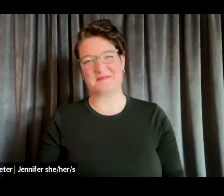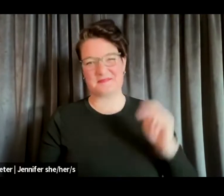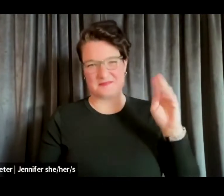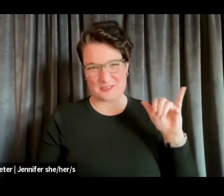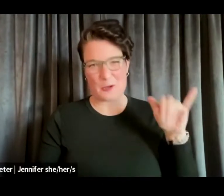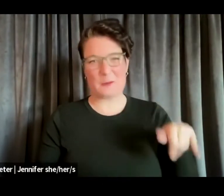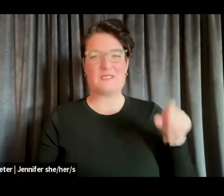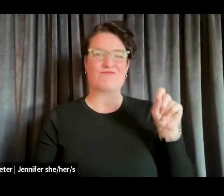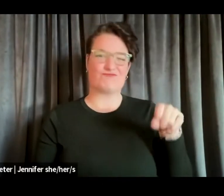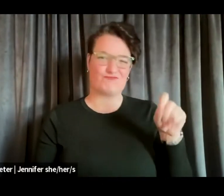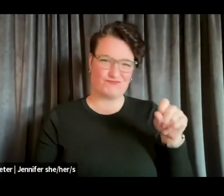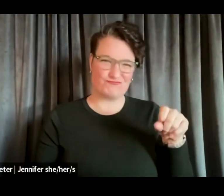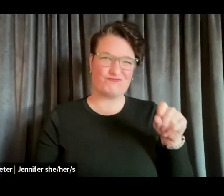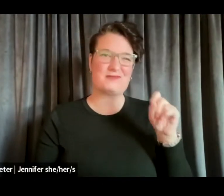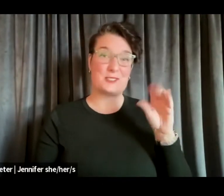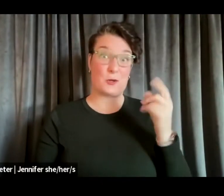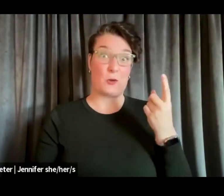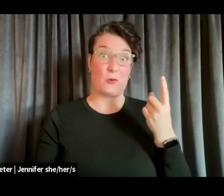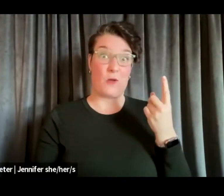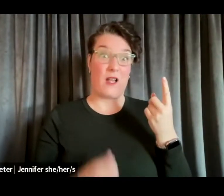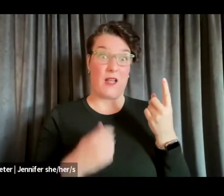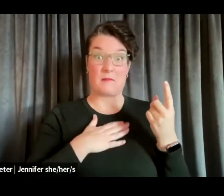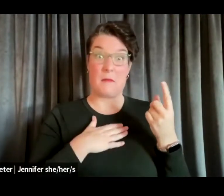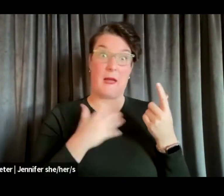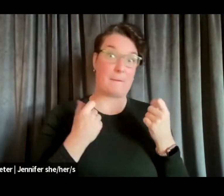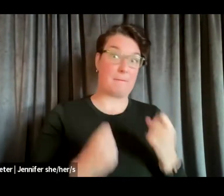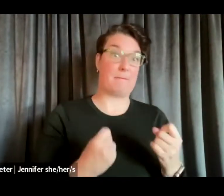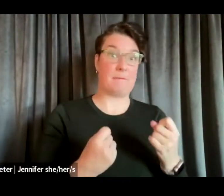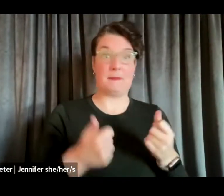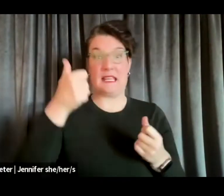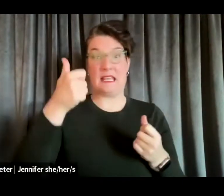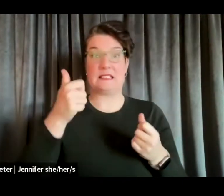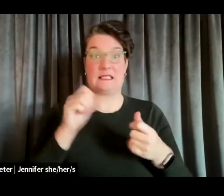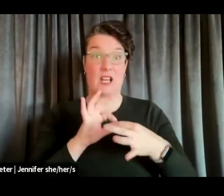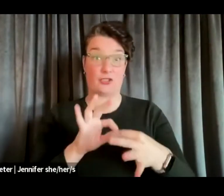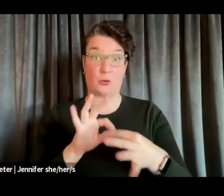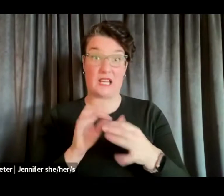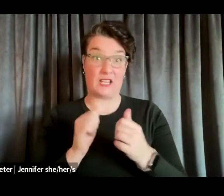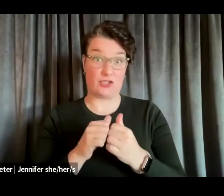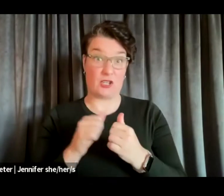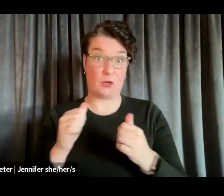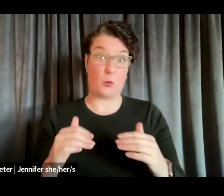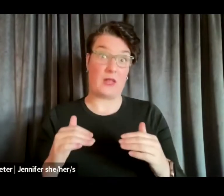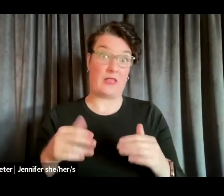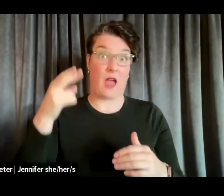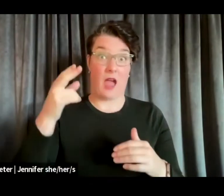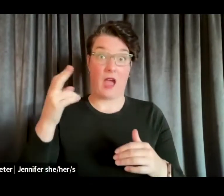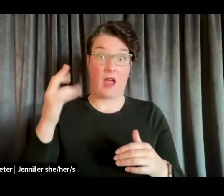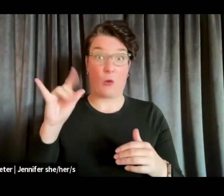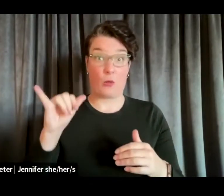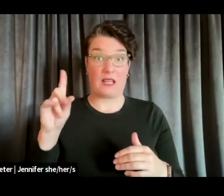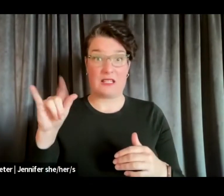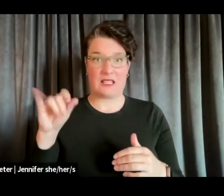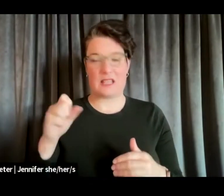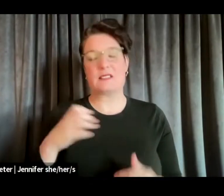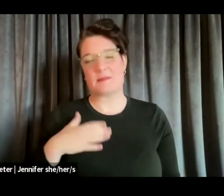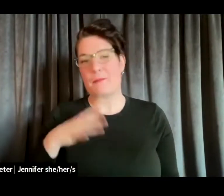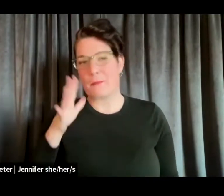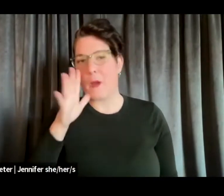well, so one of the biggest associations that I now have with the high holy days is that my mom died five years ago, halfway in between